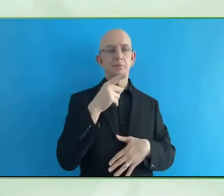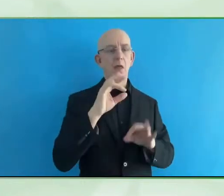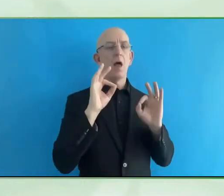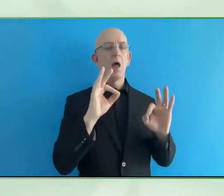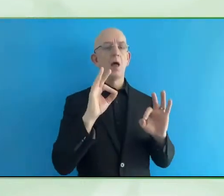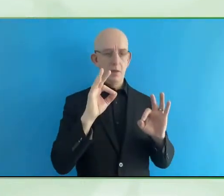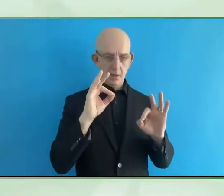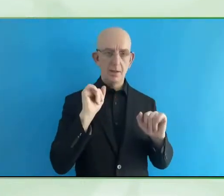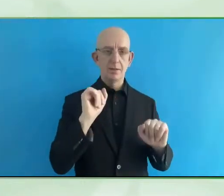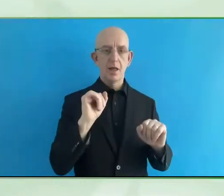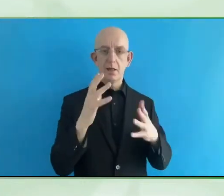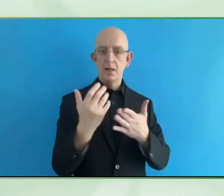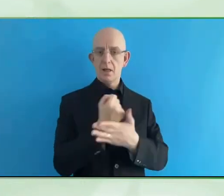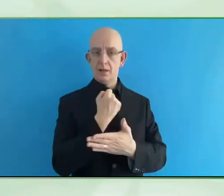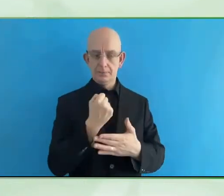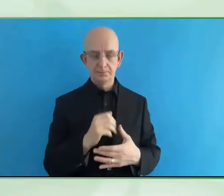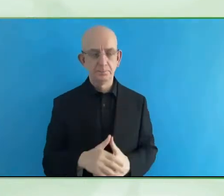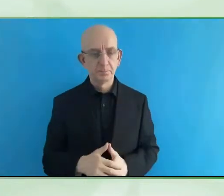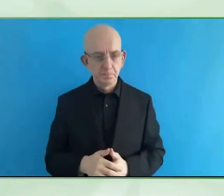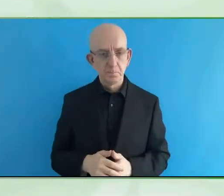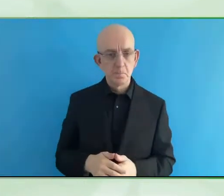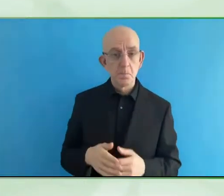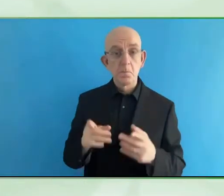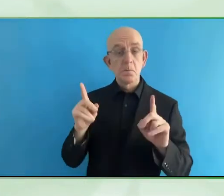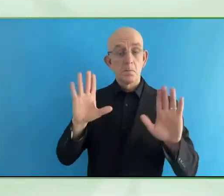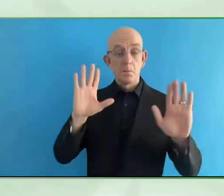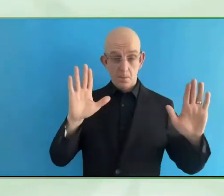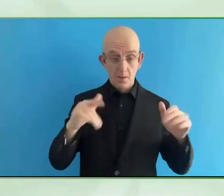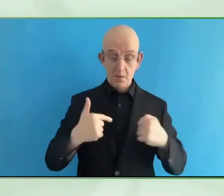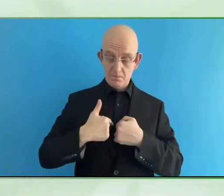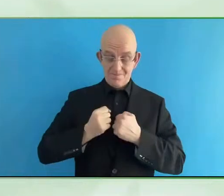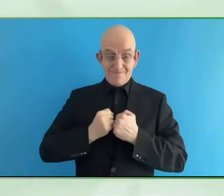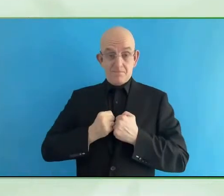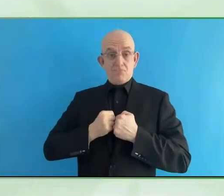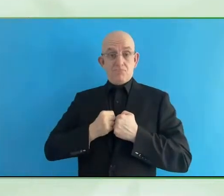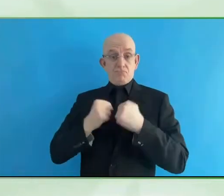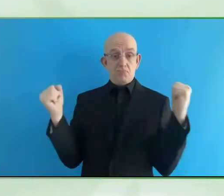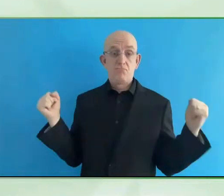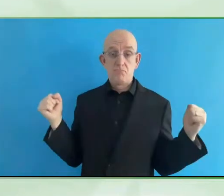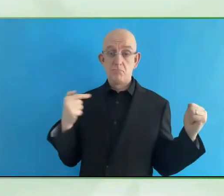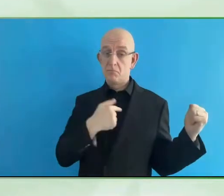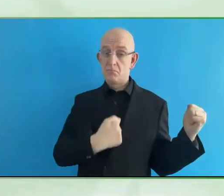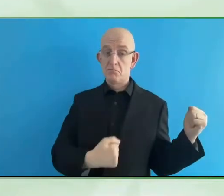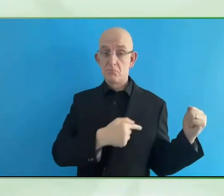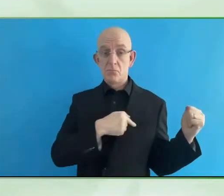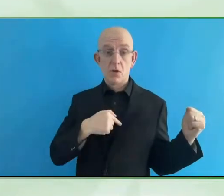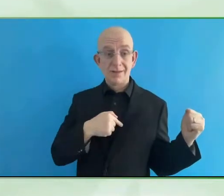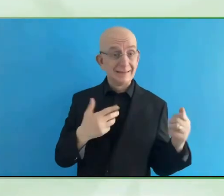Oh, sorry. So, I said I took the honours the oath before I came into the UN building full stop so I